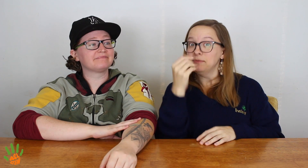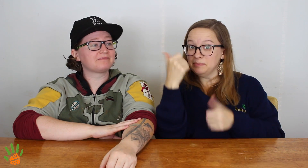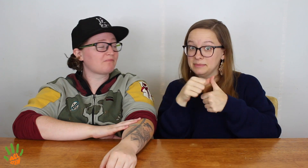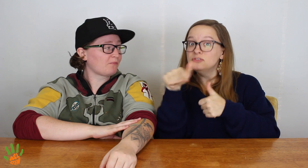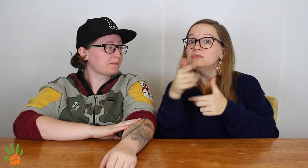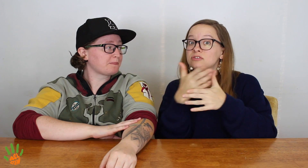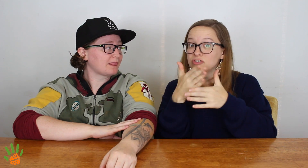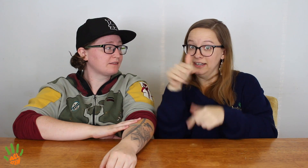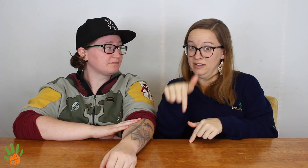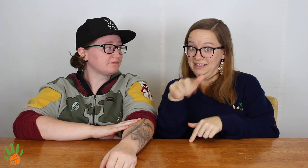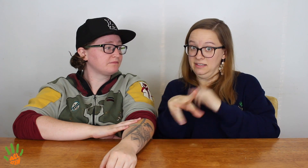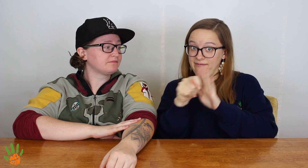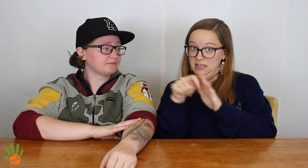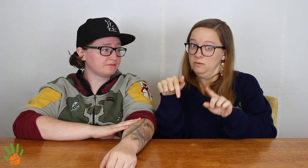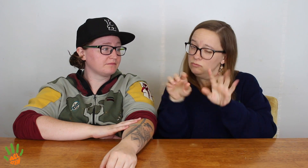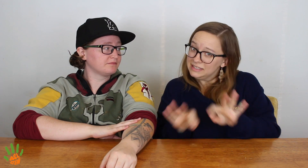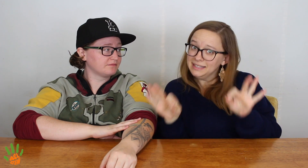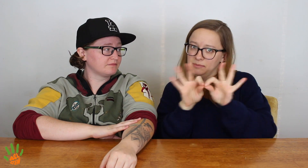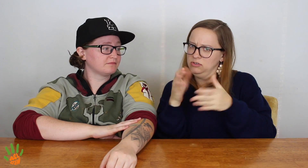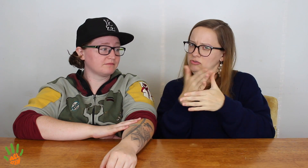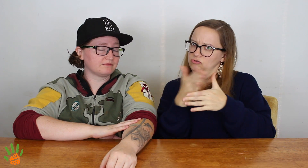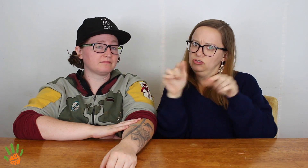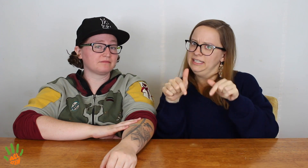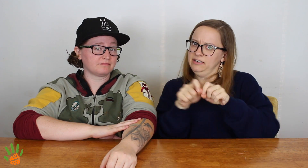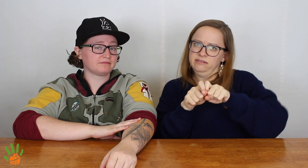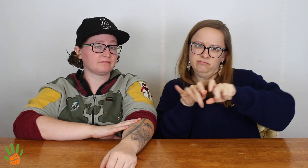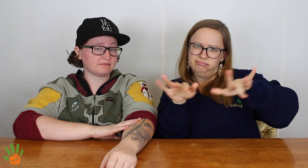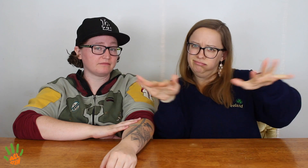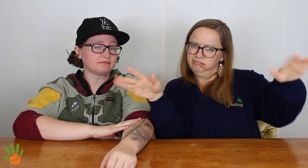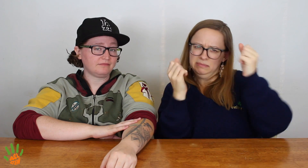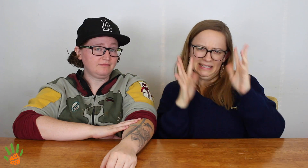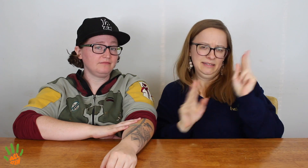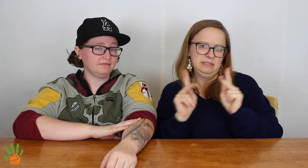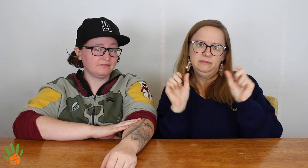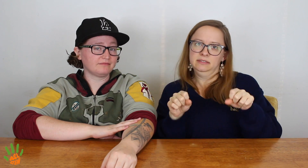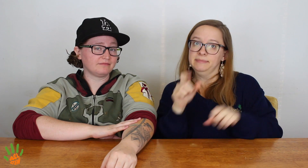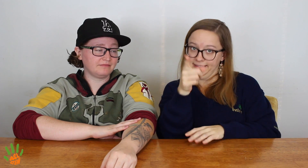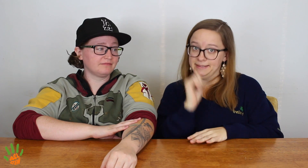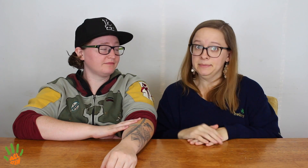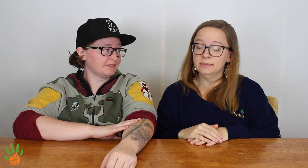Remember to share this video. It's really important you share this video to as many people as possible.